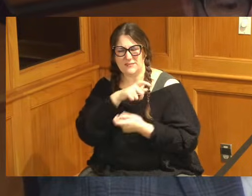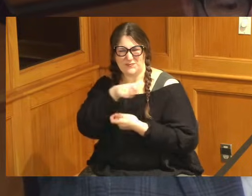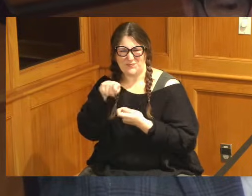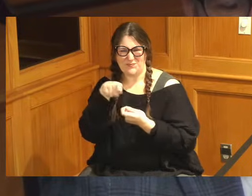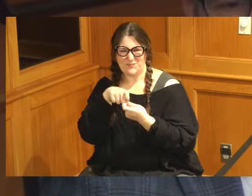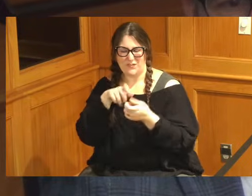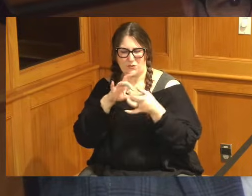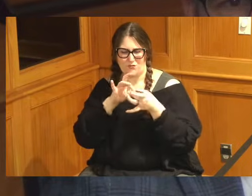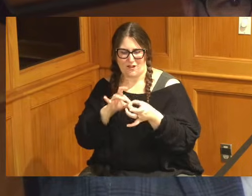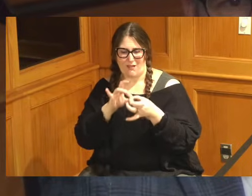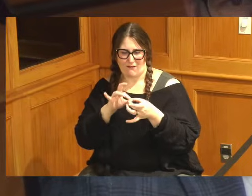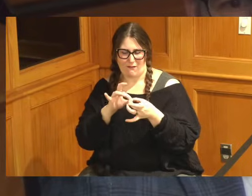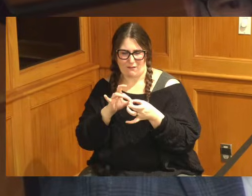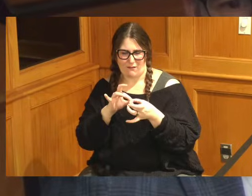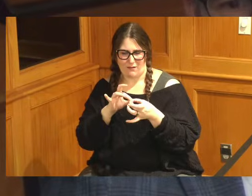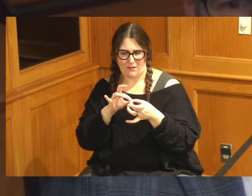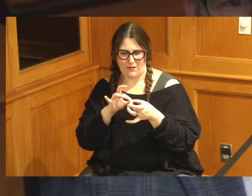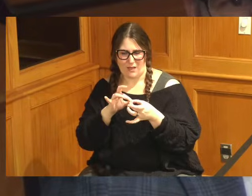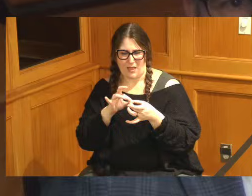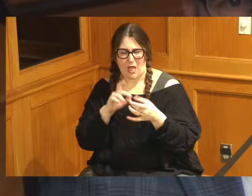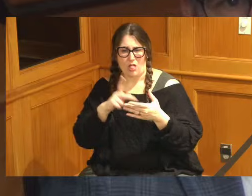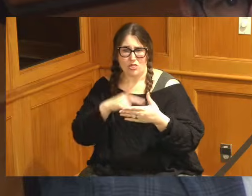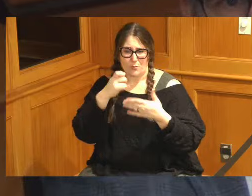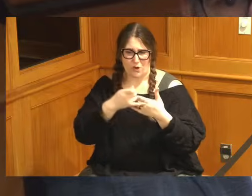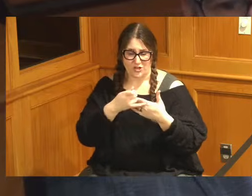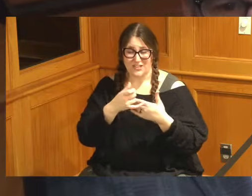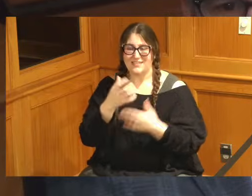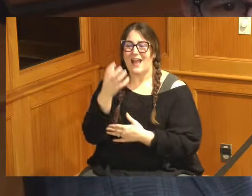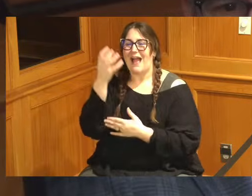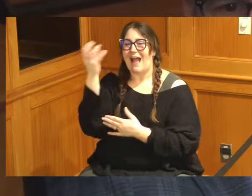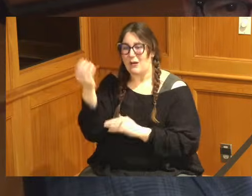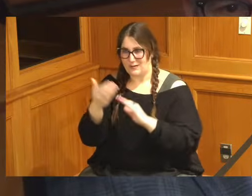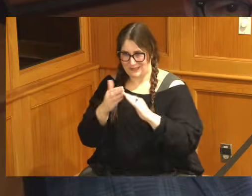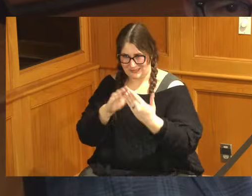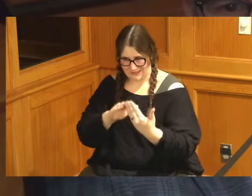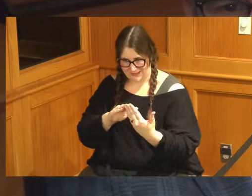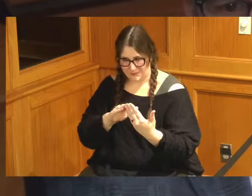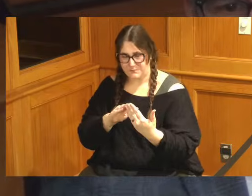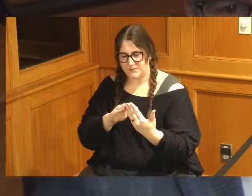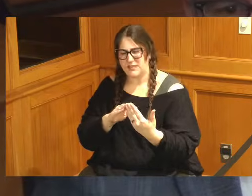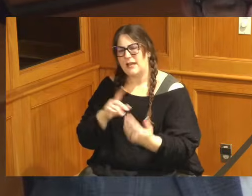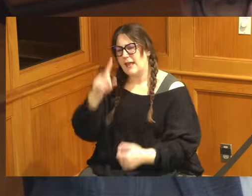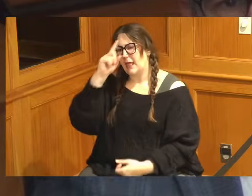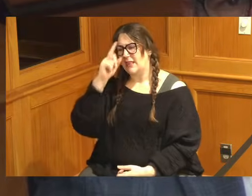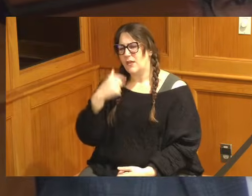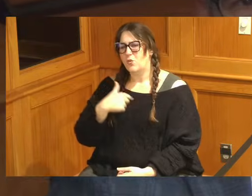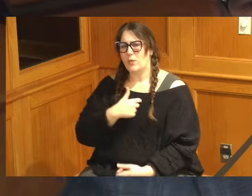related to having these projects outside the city. Um, I think, you know, we are County Commissioners